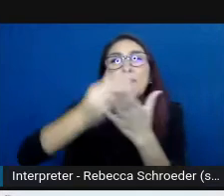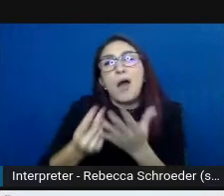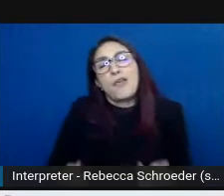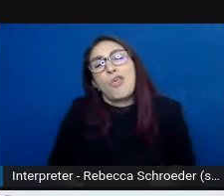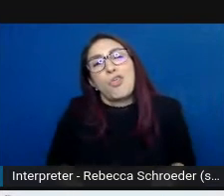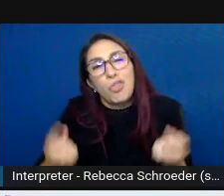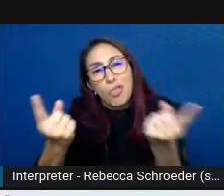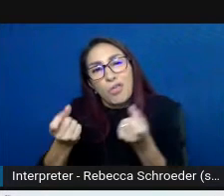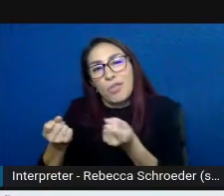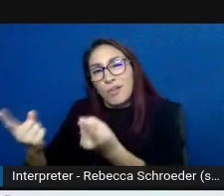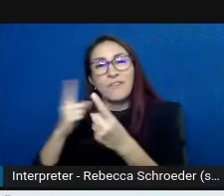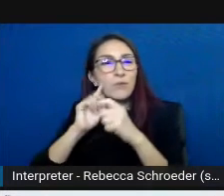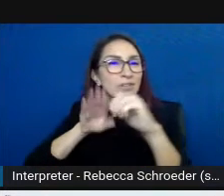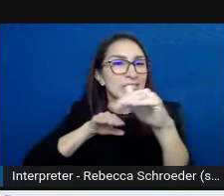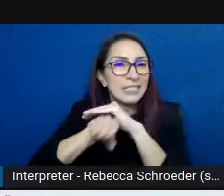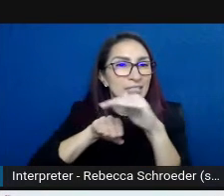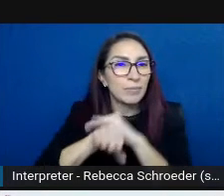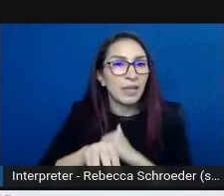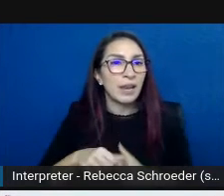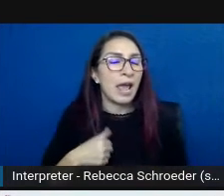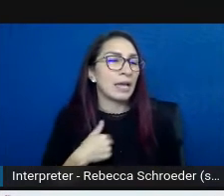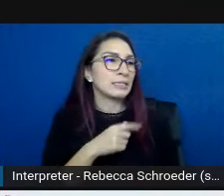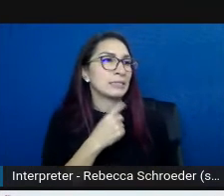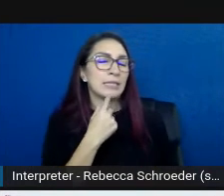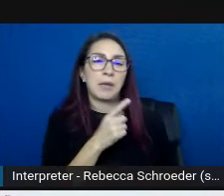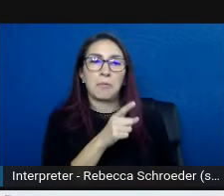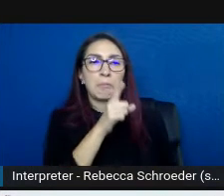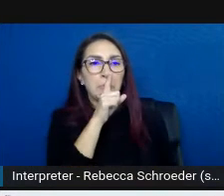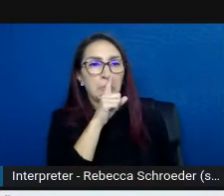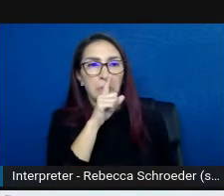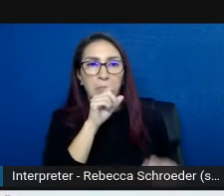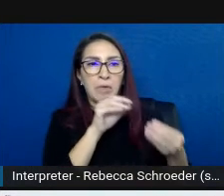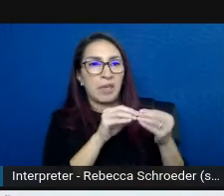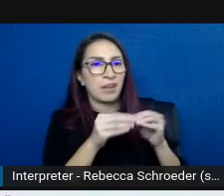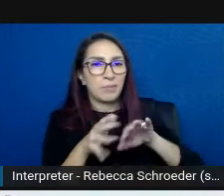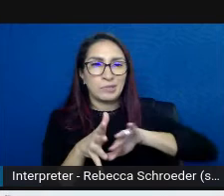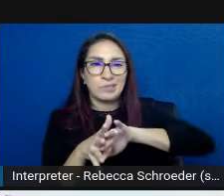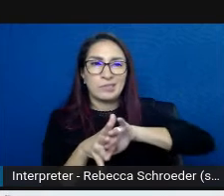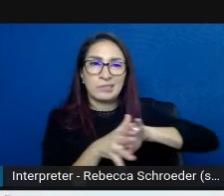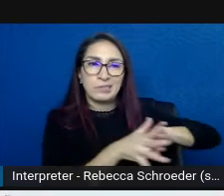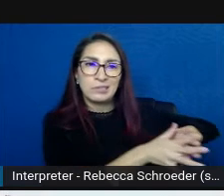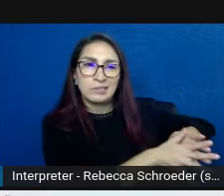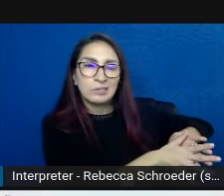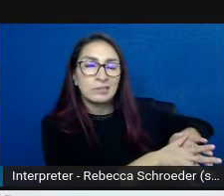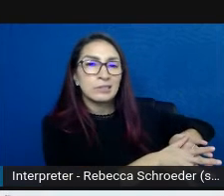I tell them I don't like to play the numbers game. I don't like the game because it's not about numbers.